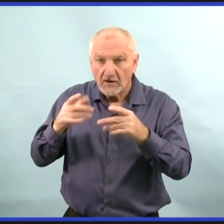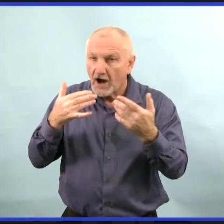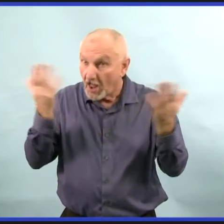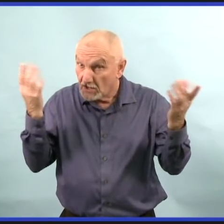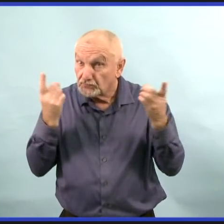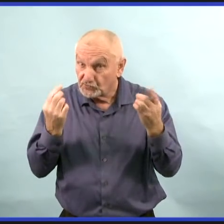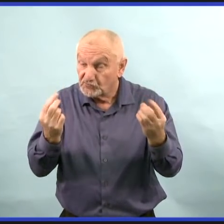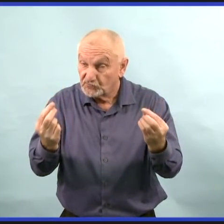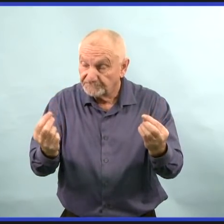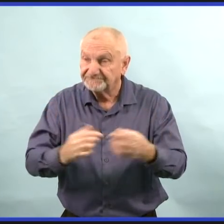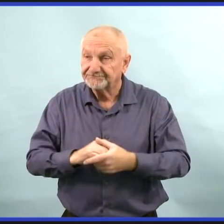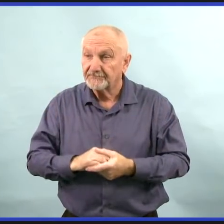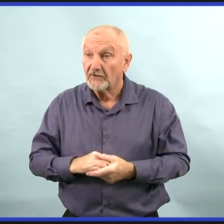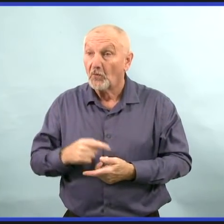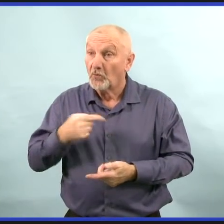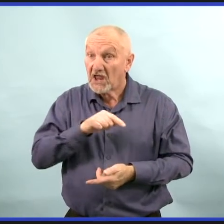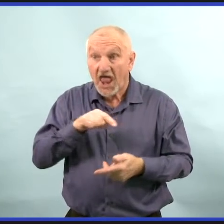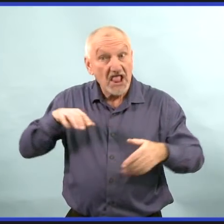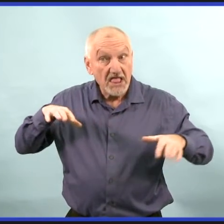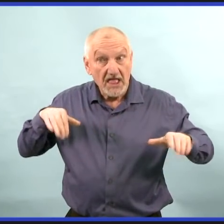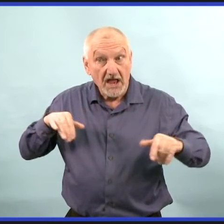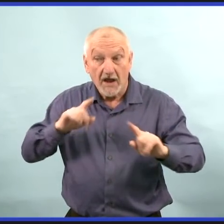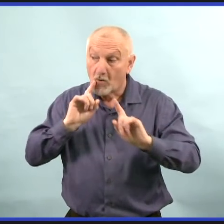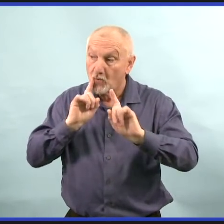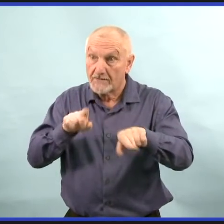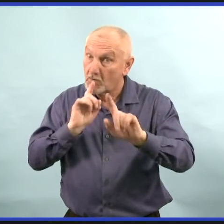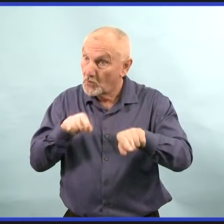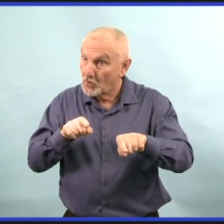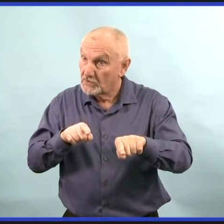reporting of variant just because we had such a high proportion of our variants uh